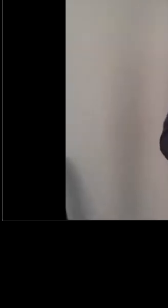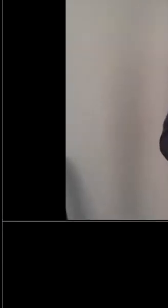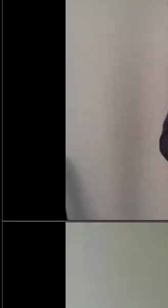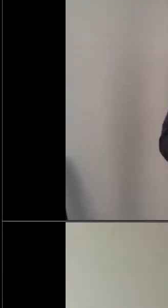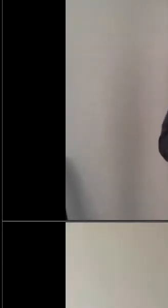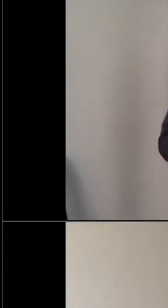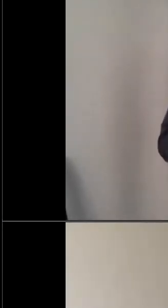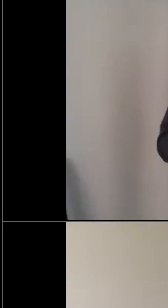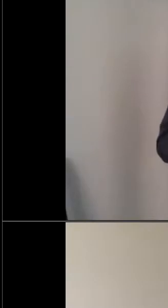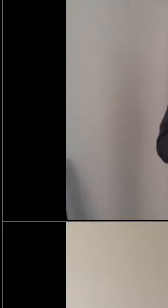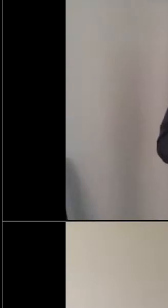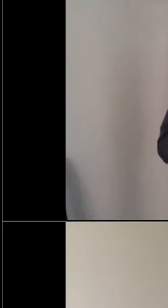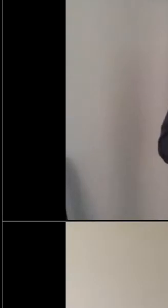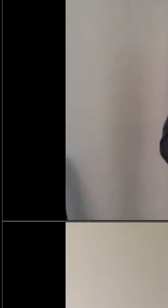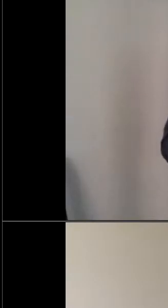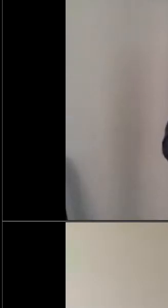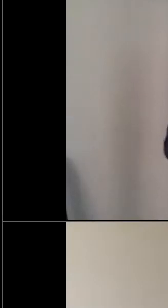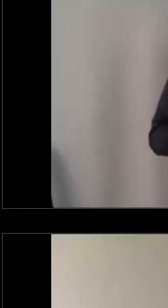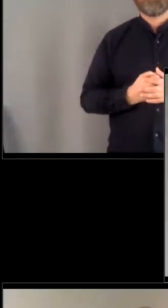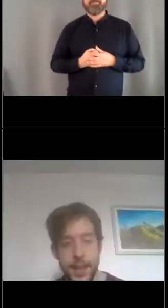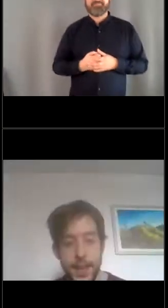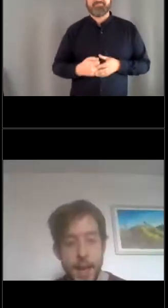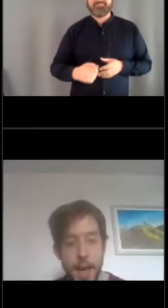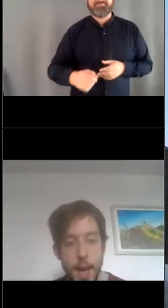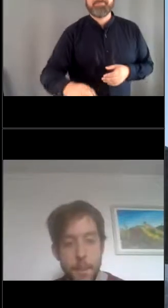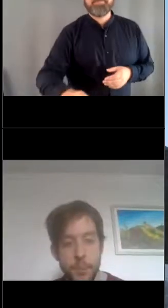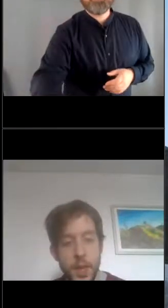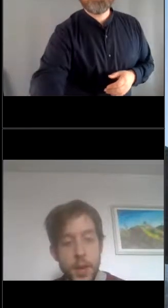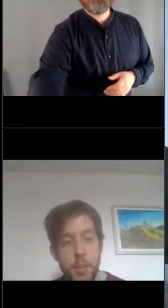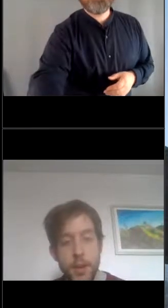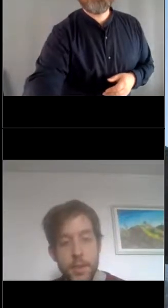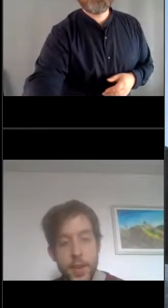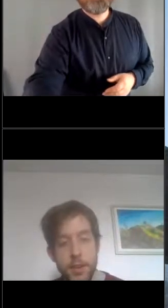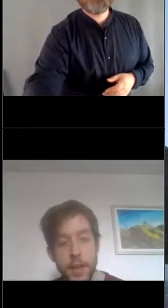Thank you very much for another fascinating presentation.